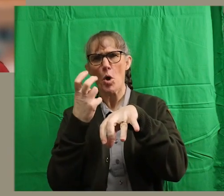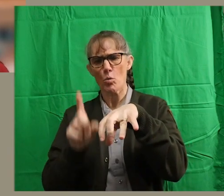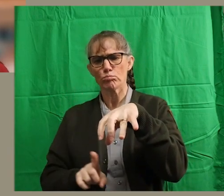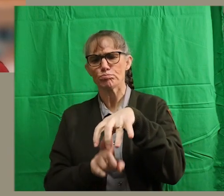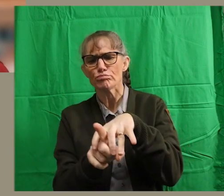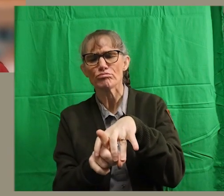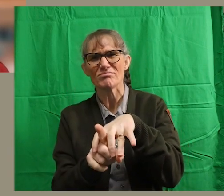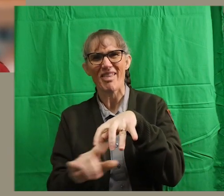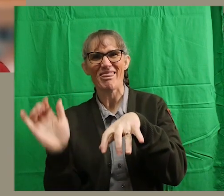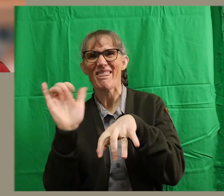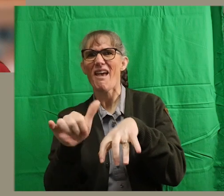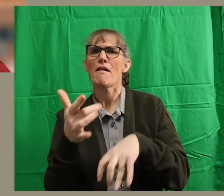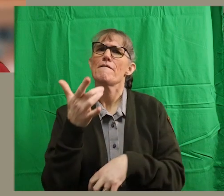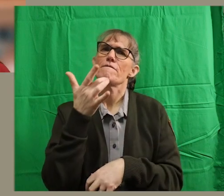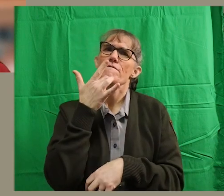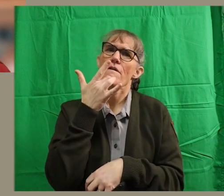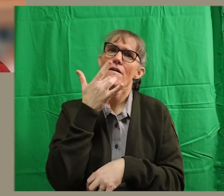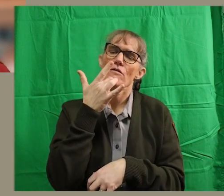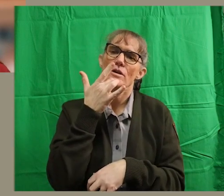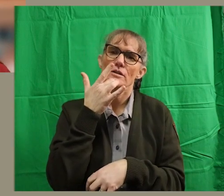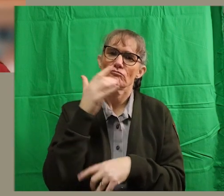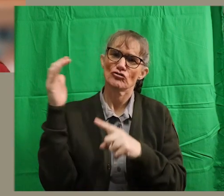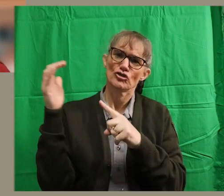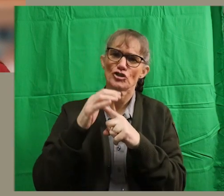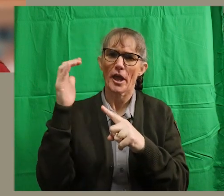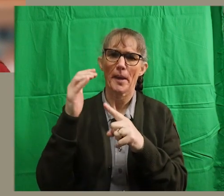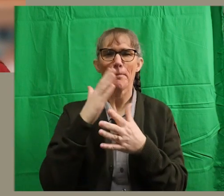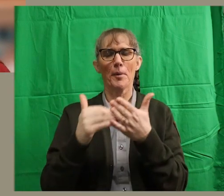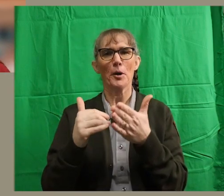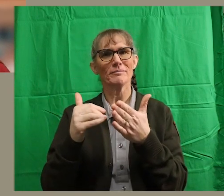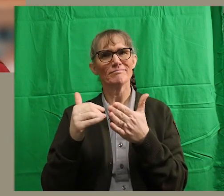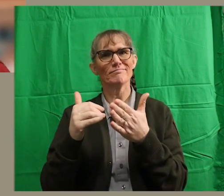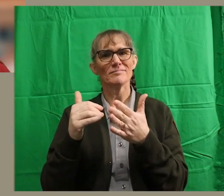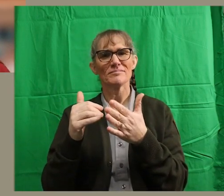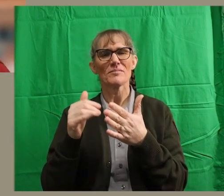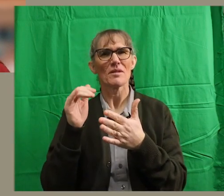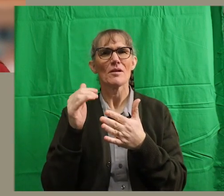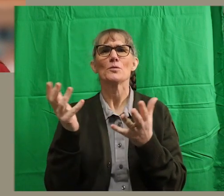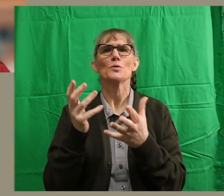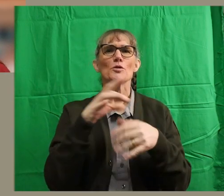um And this is really my favorite part about paleontology, is that you get to blend both